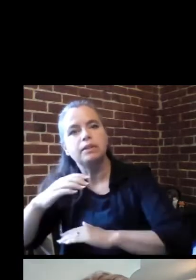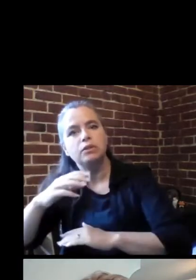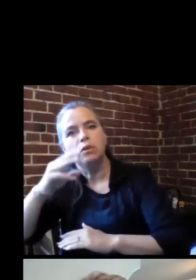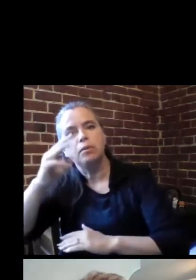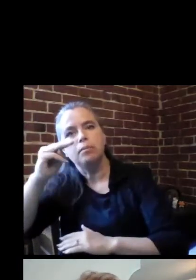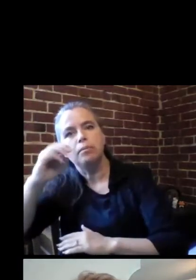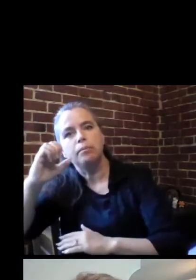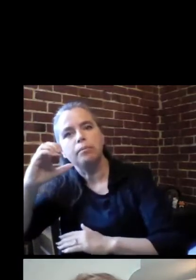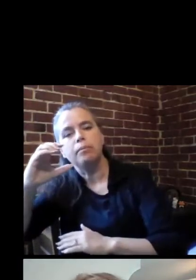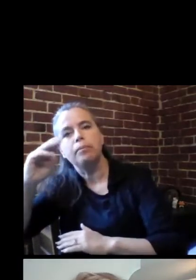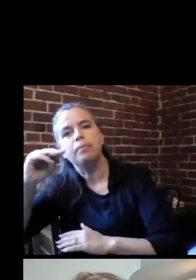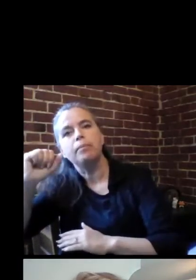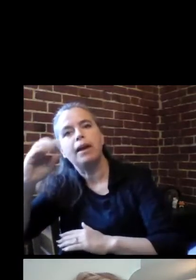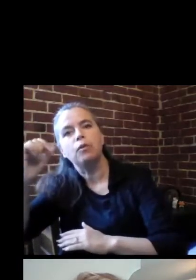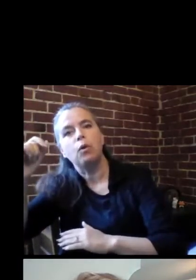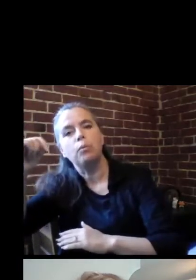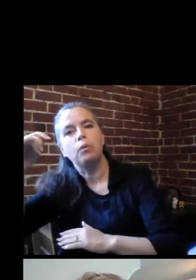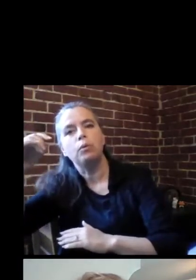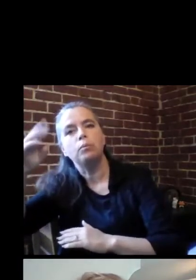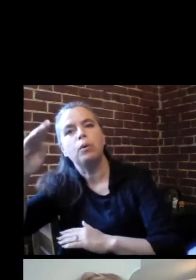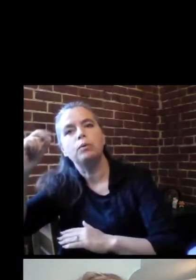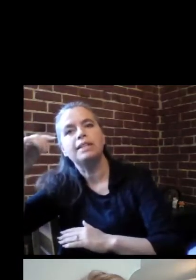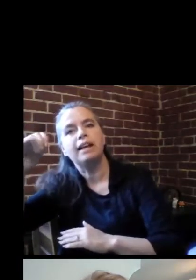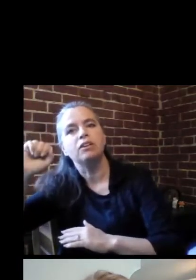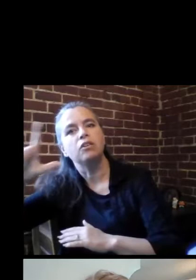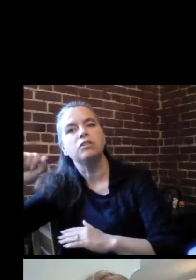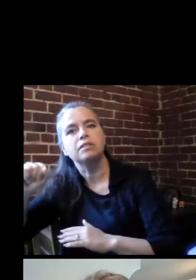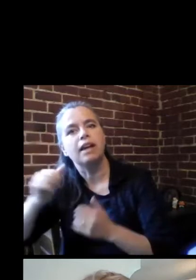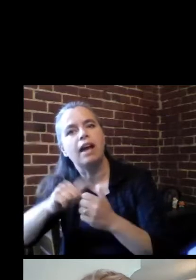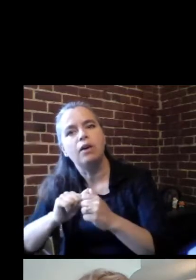What do we do with macrobotanicals? How do we collect them during the process of excavation?